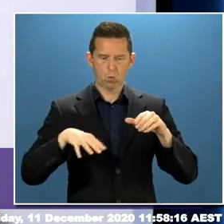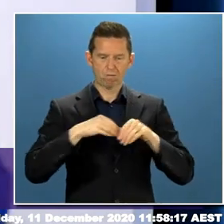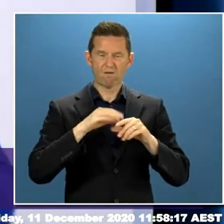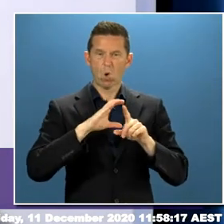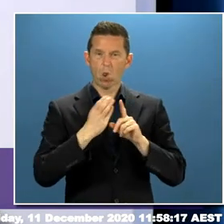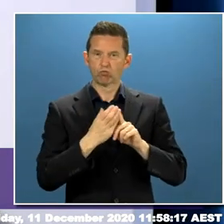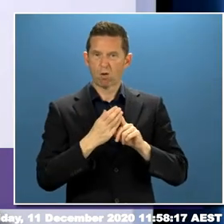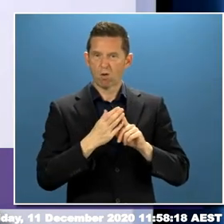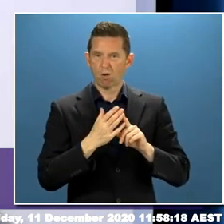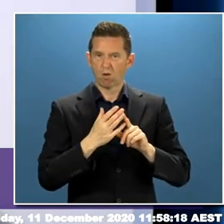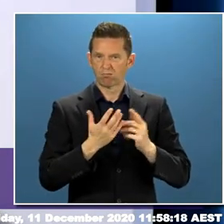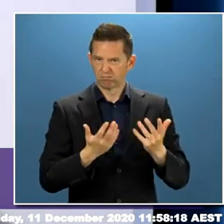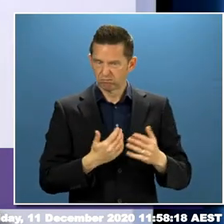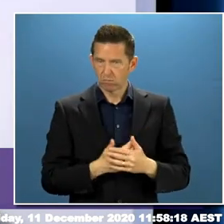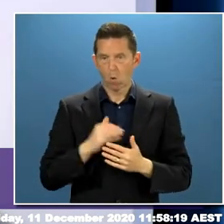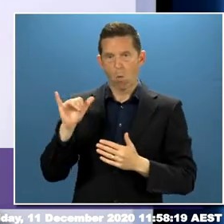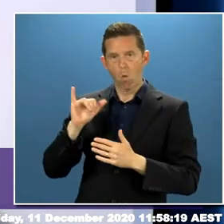developing particular programs.